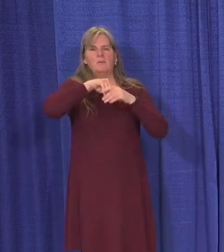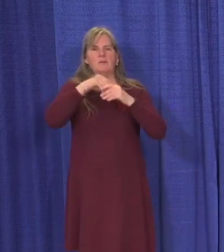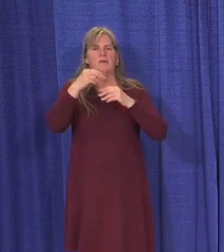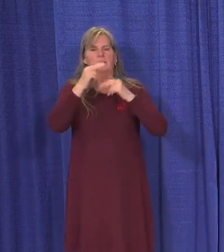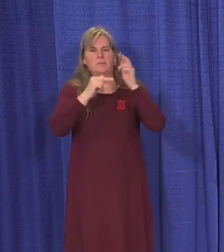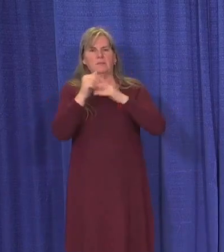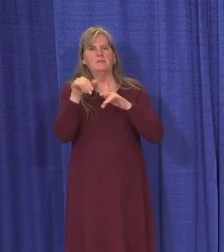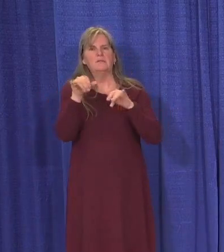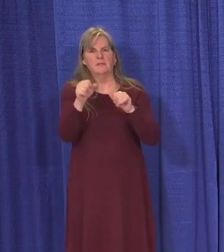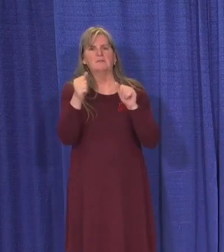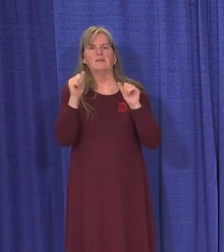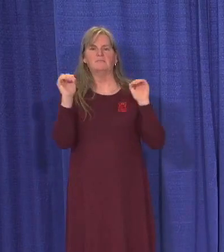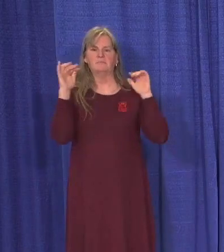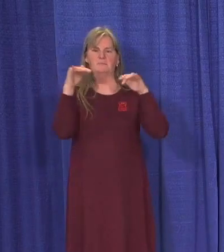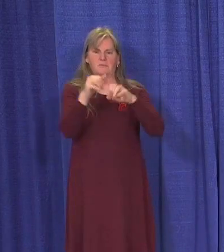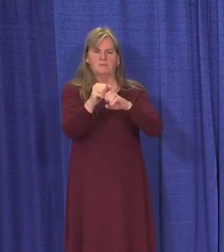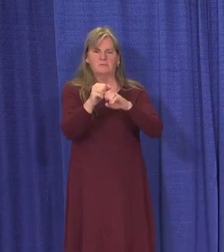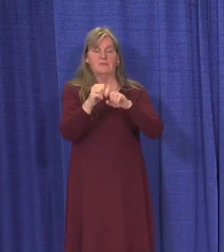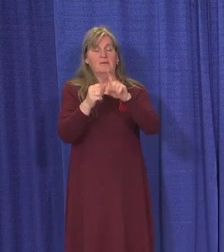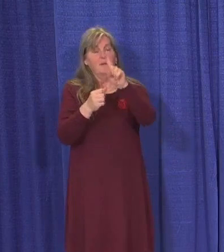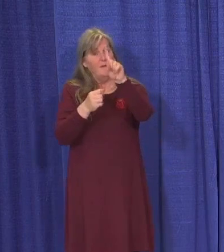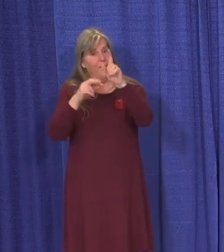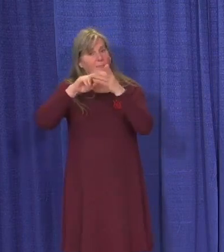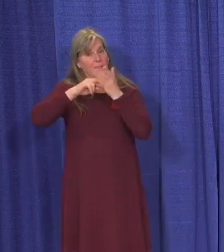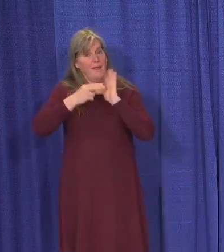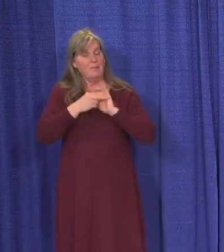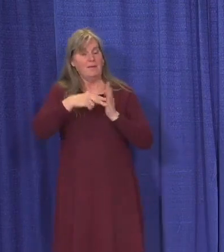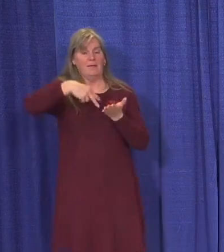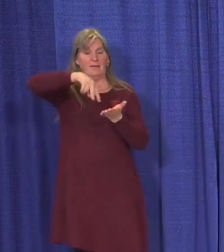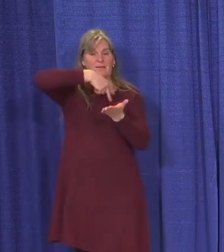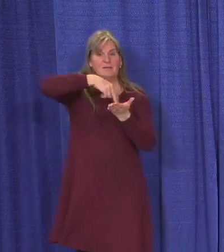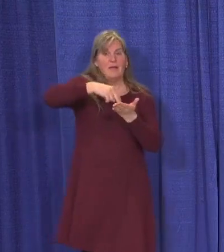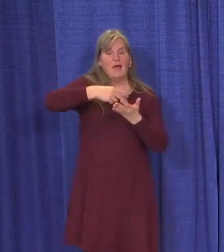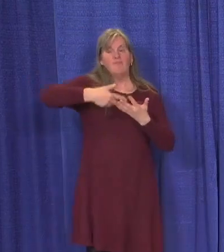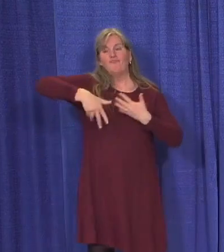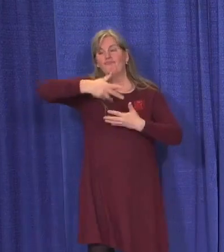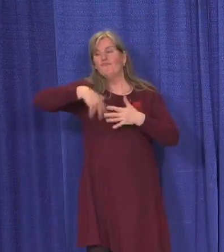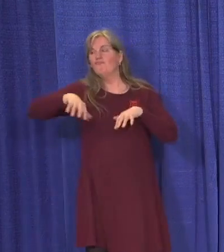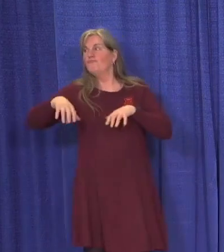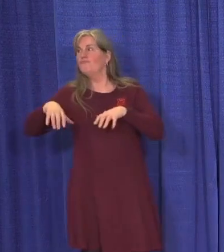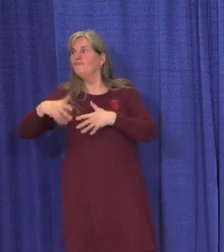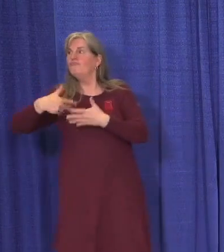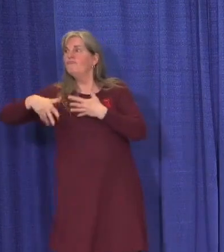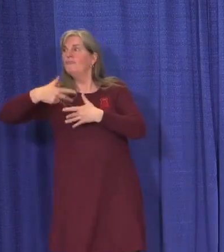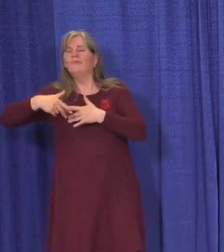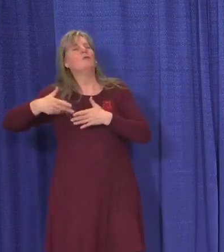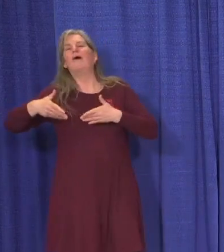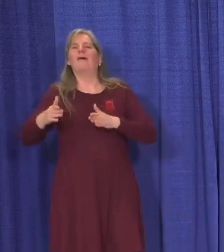premier noted we will see further changes. Bars and restaurants will resume